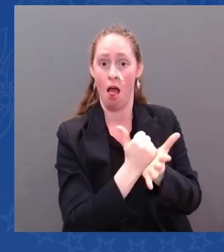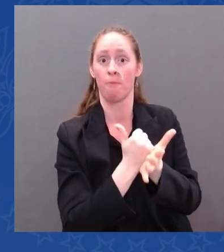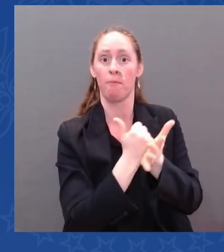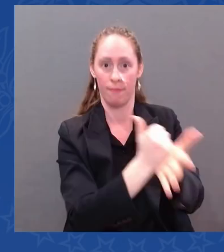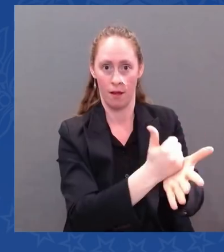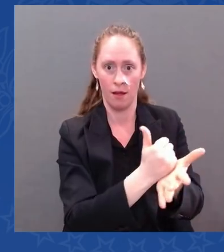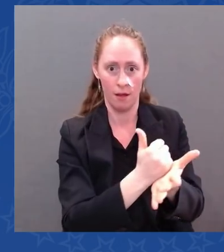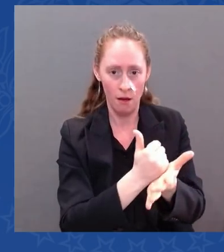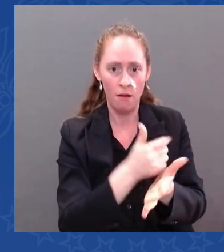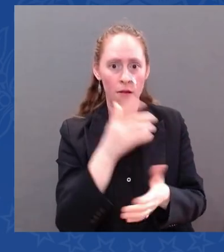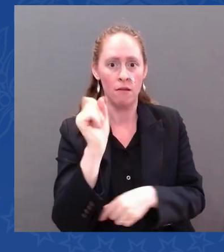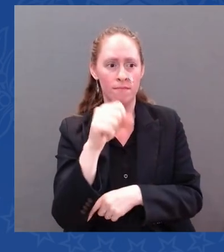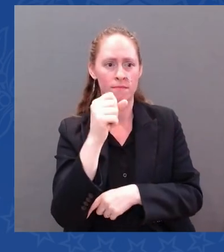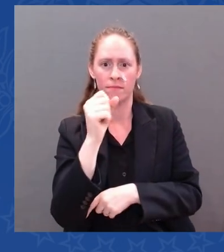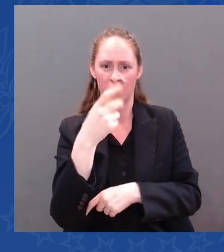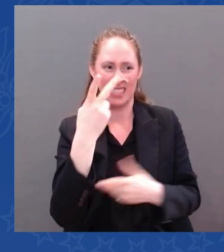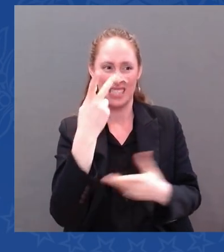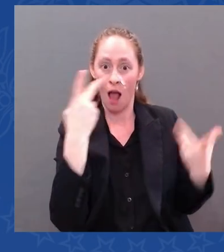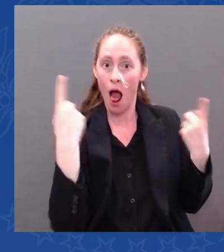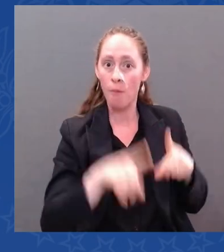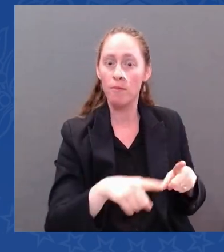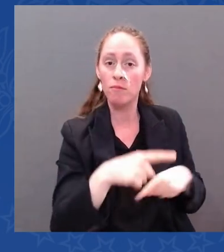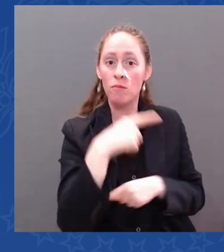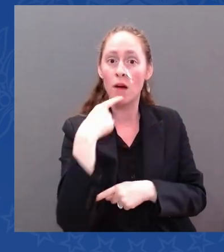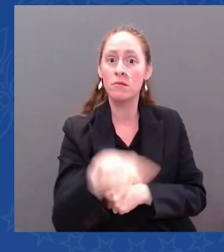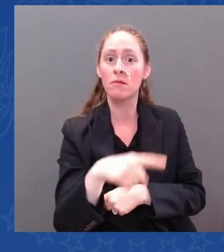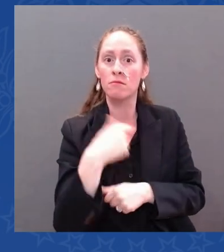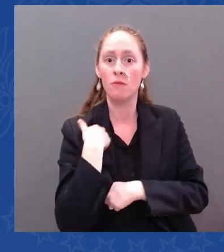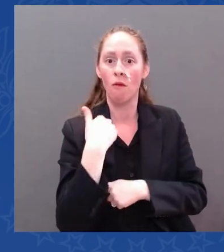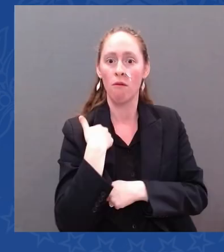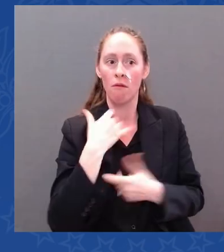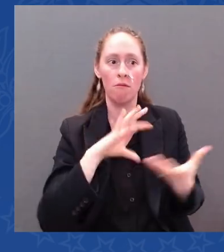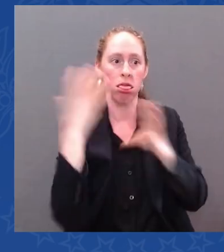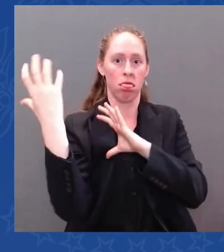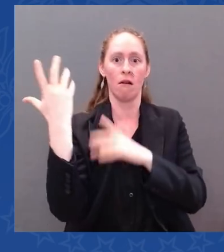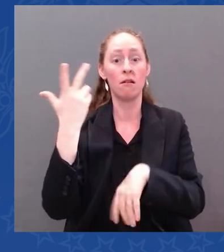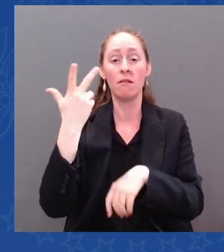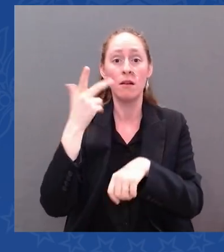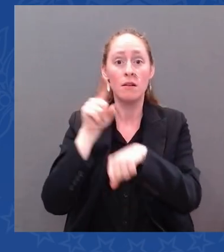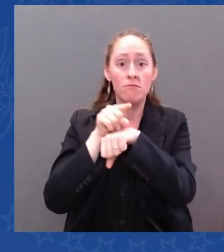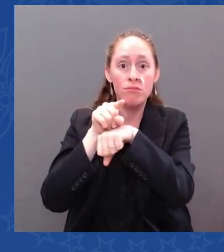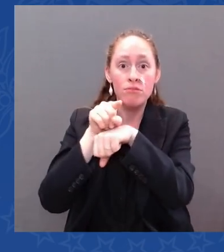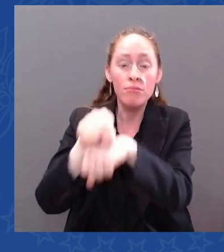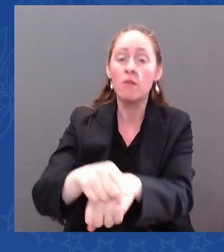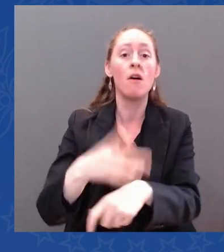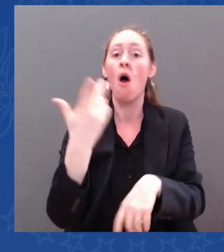And, if you notice, they've just launched a -- their hypersonic missile,